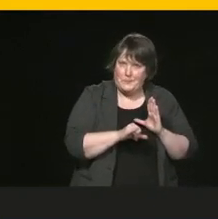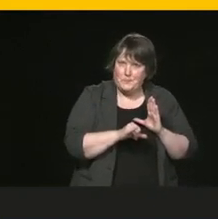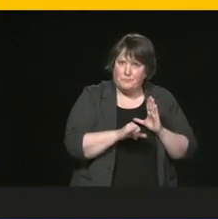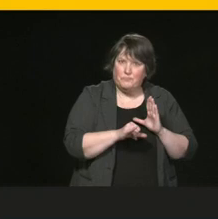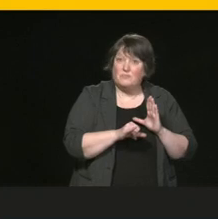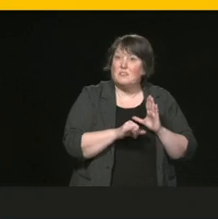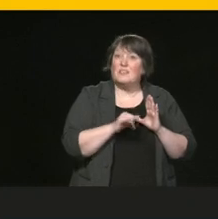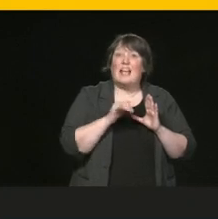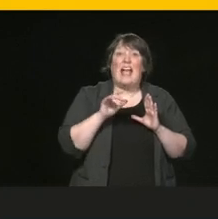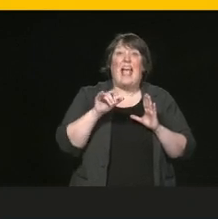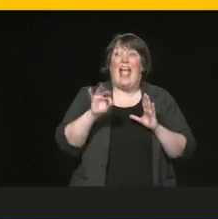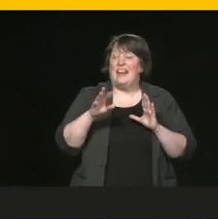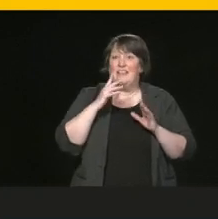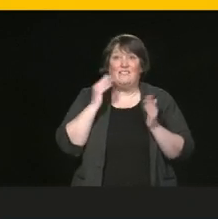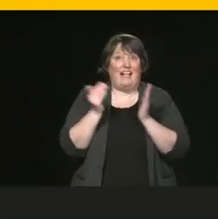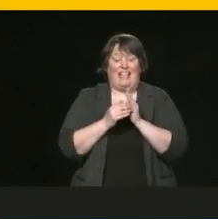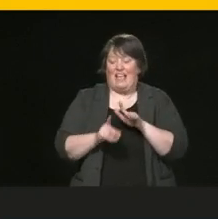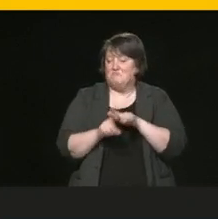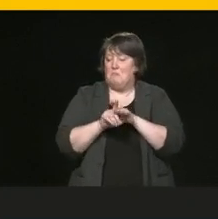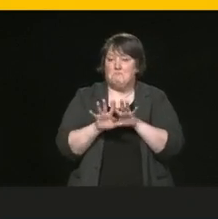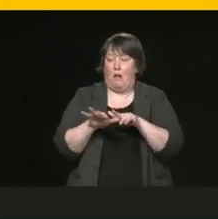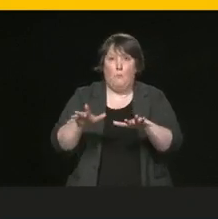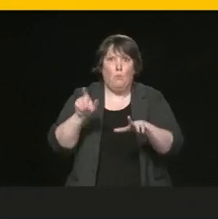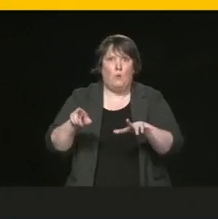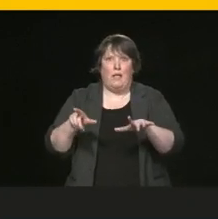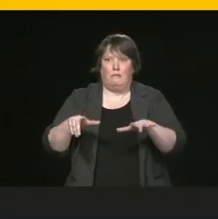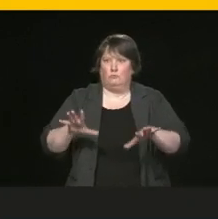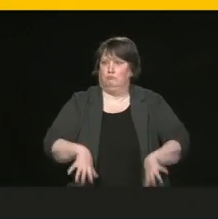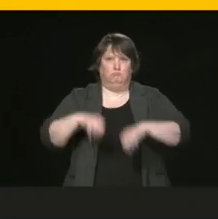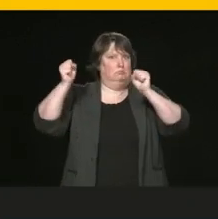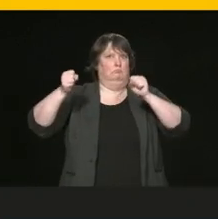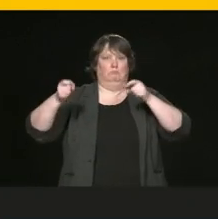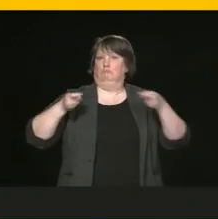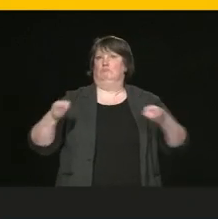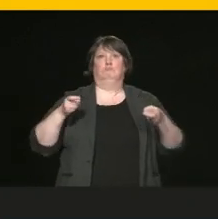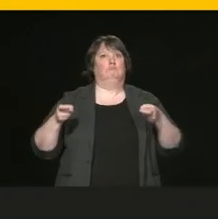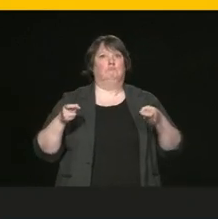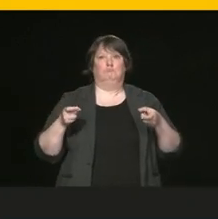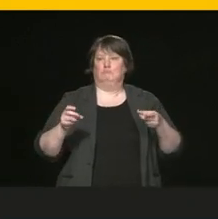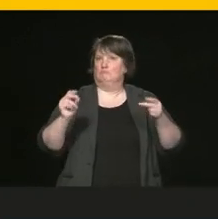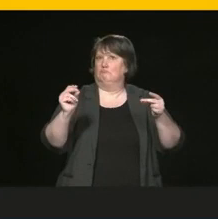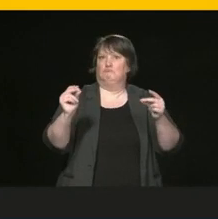QUICKLY. IF THERE IS A RESURGENCE OF